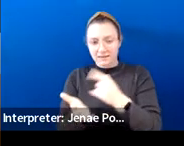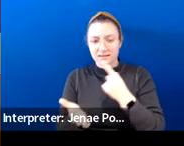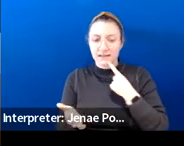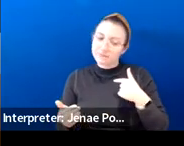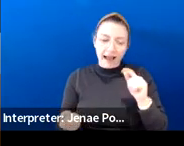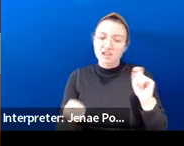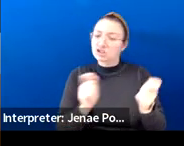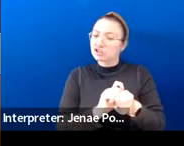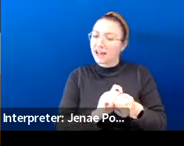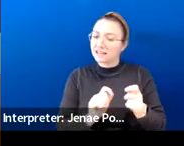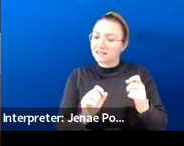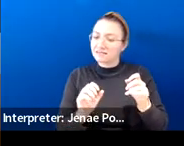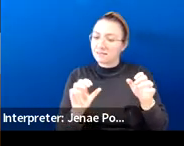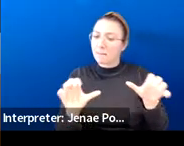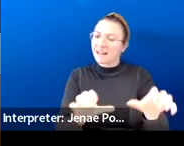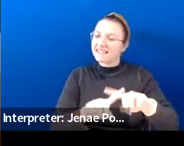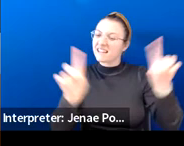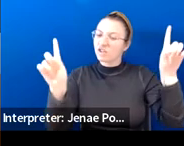Angela Cunningham 13 on your side